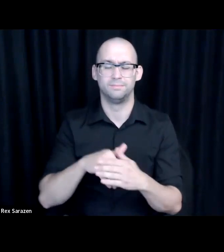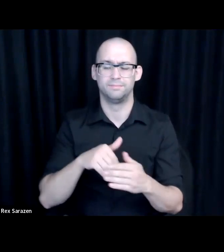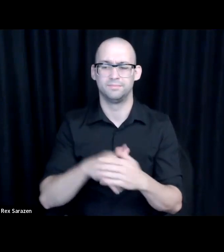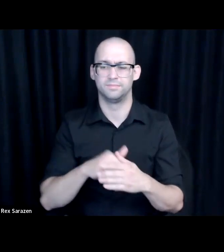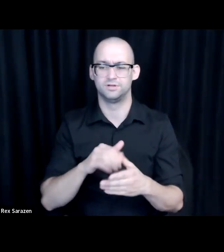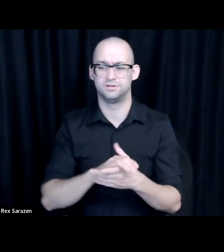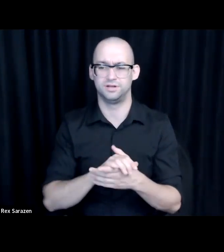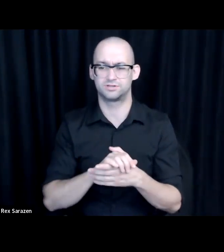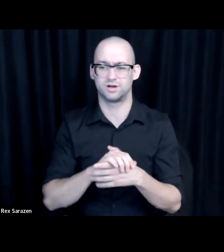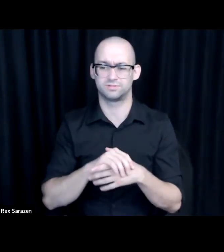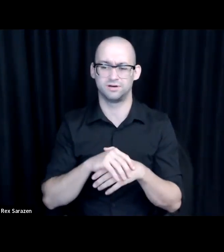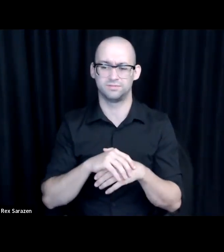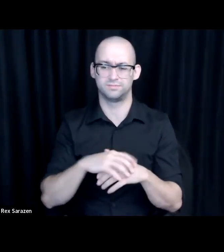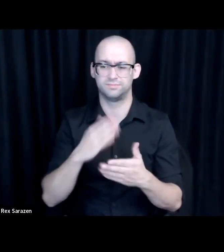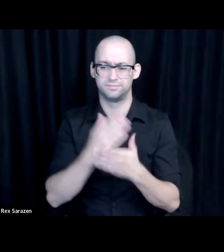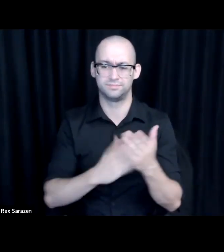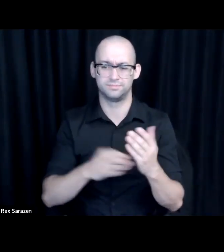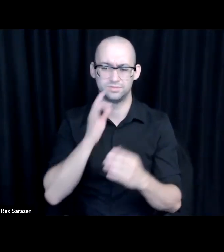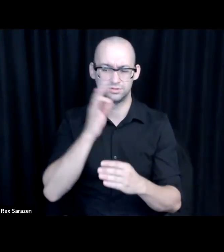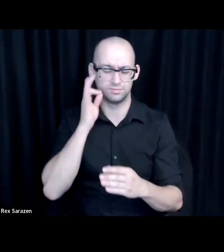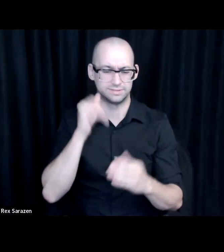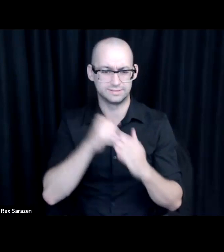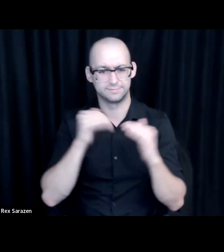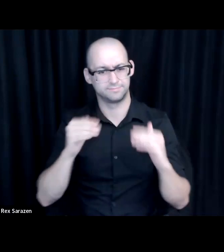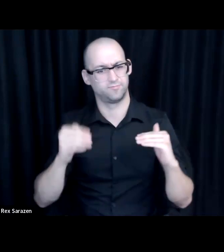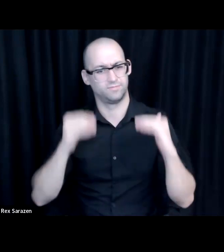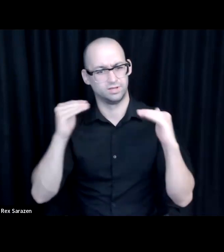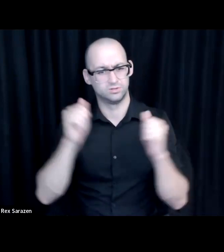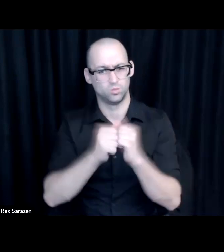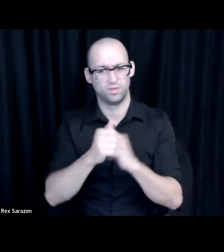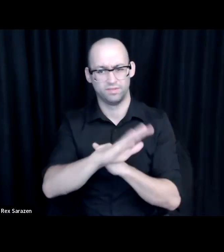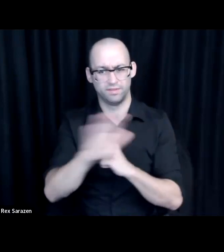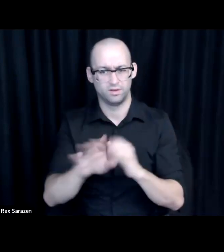are very advanced in their telecommunications development and some Tribes are just barely